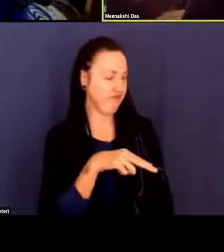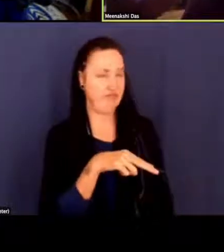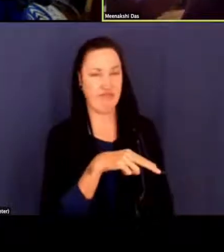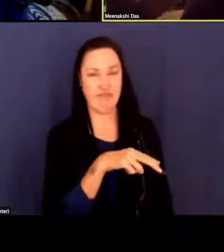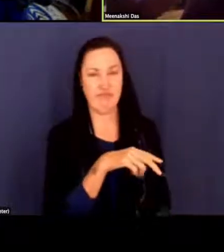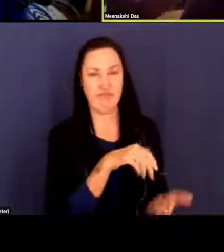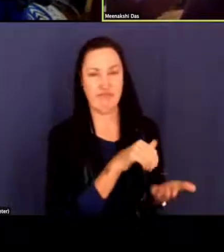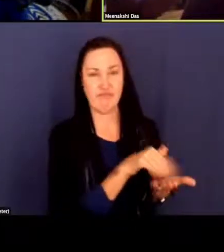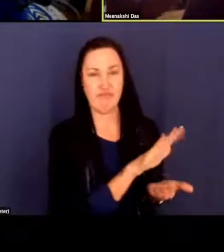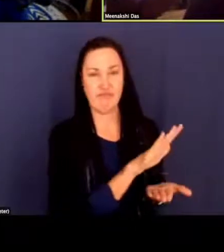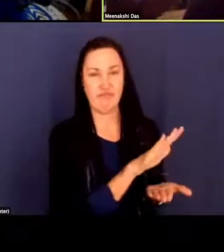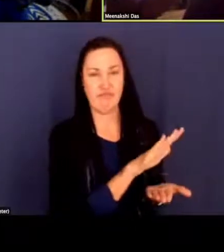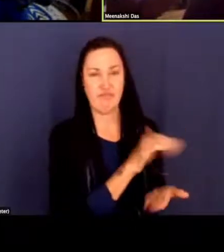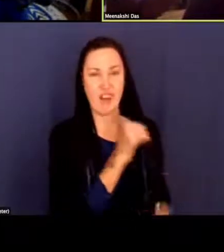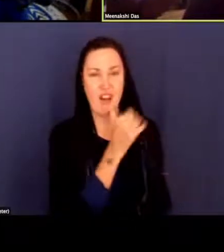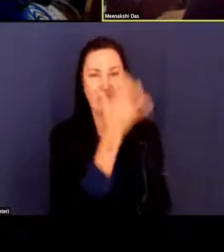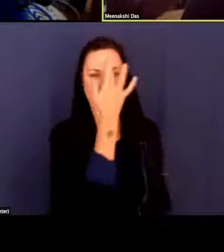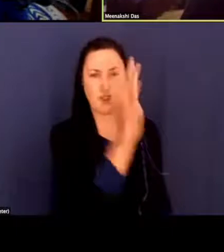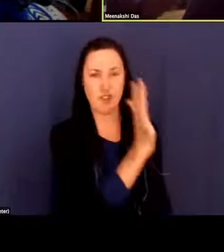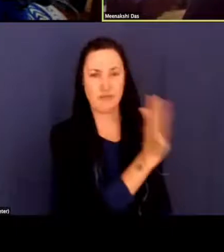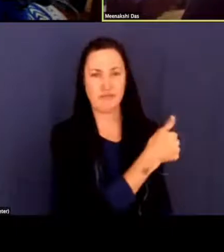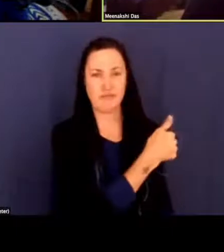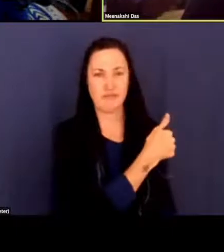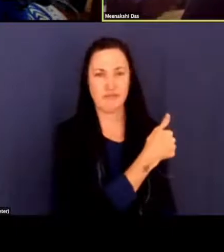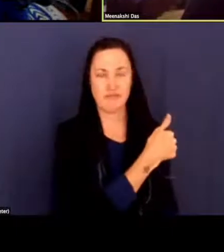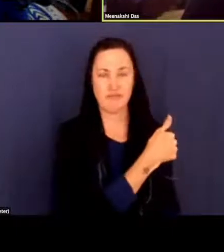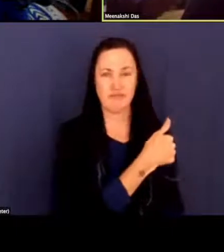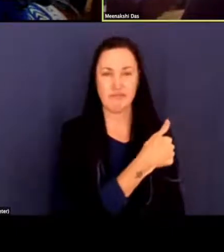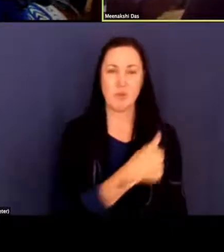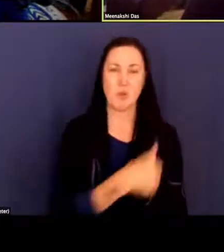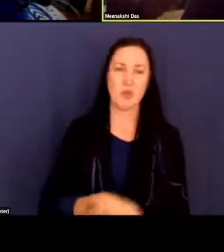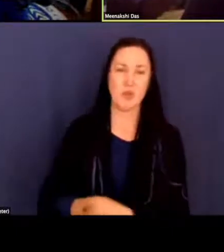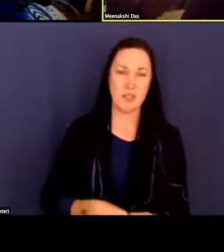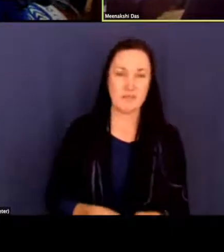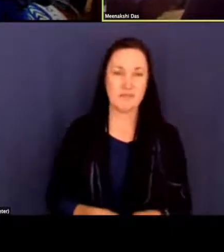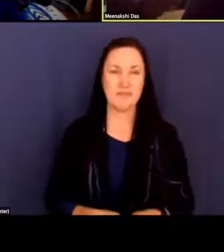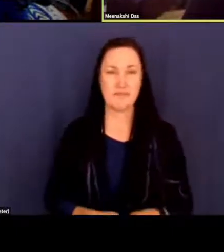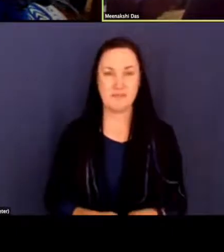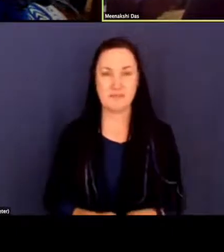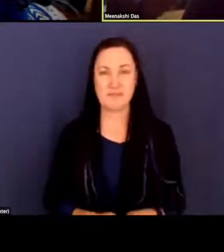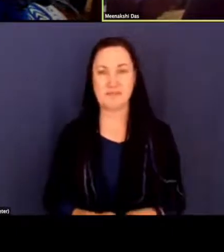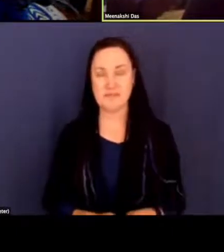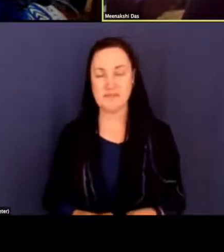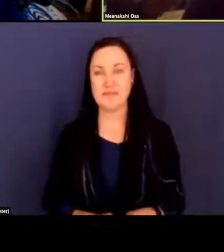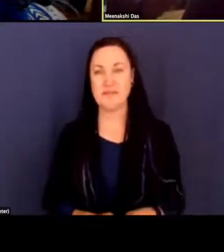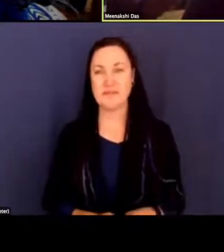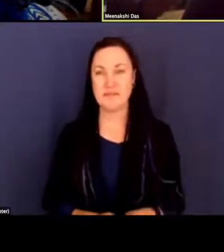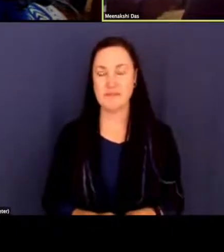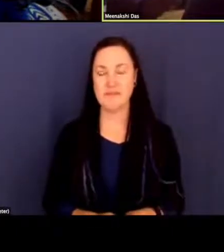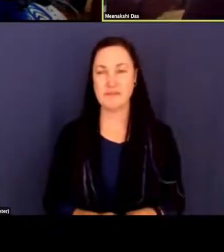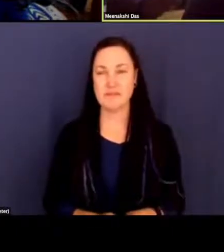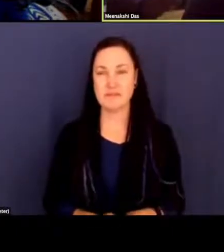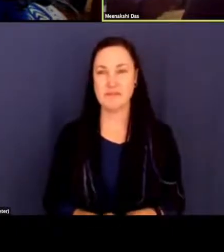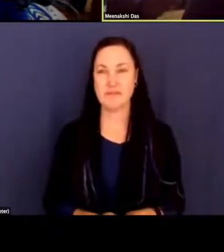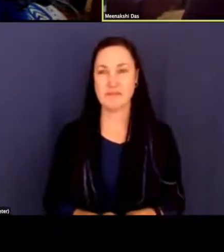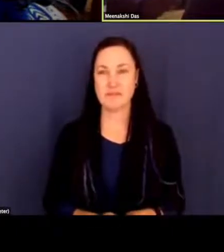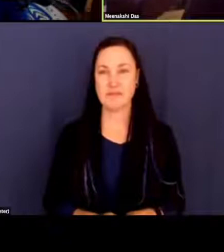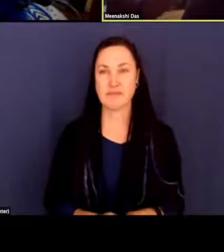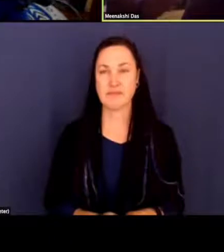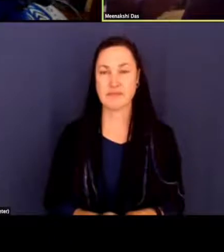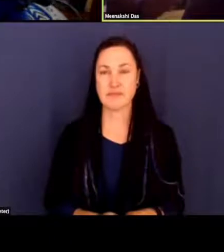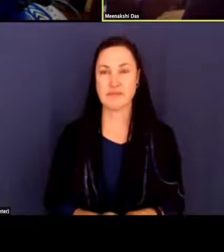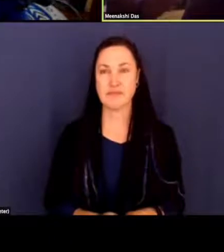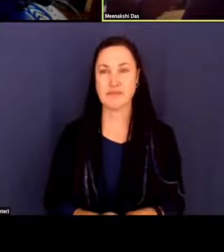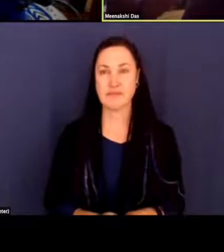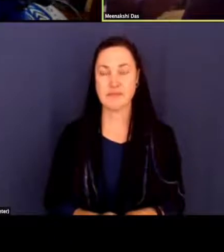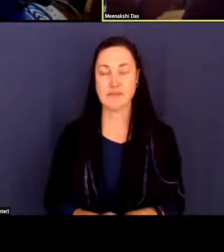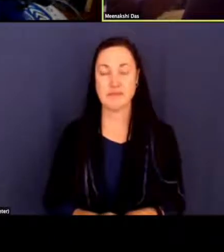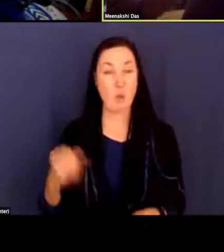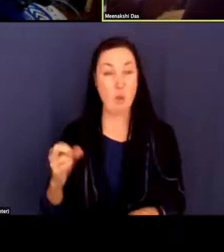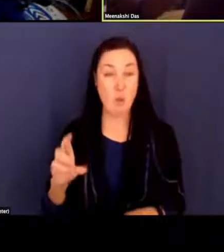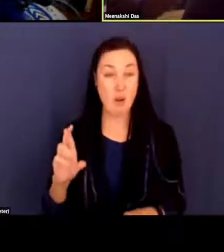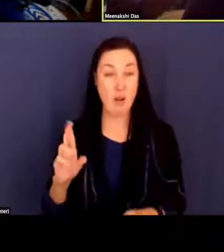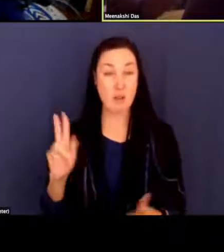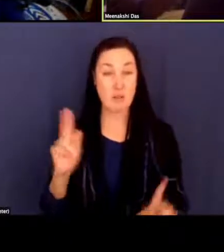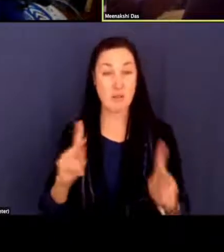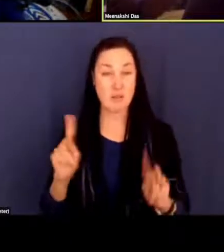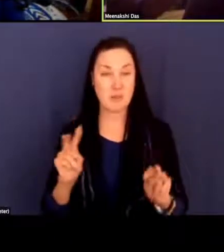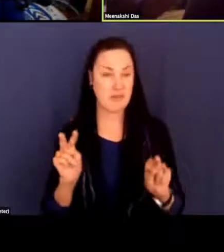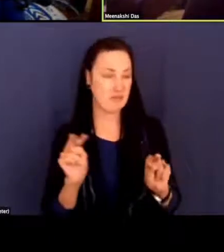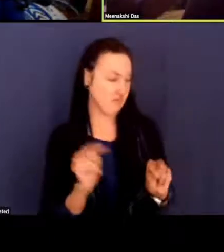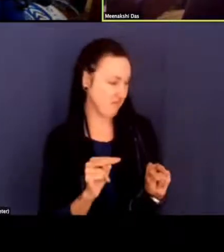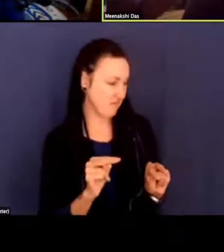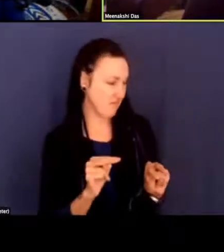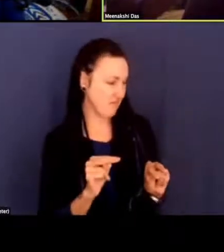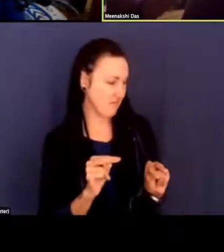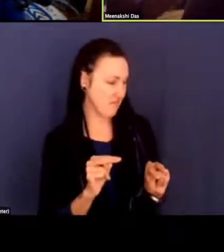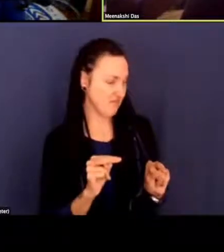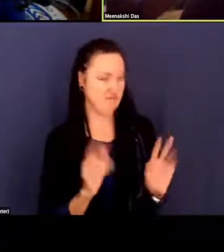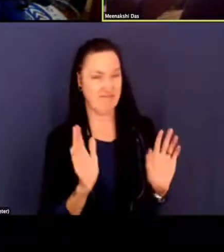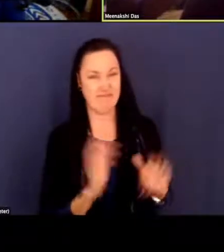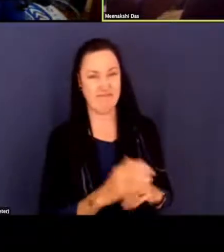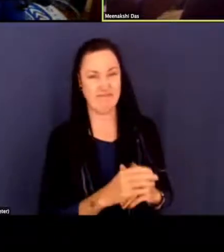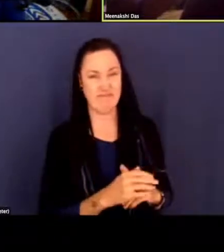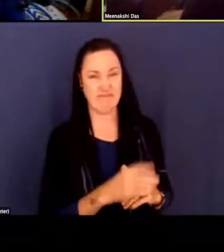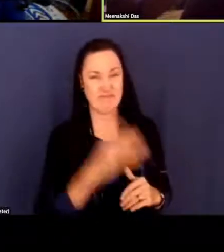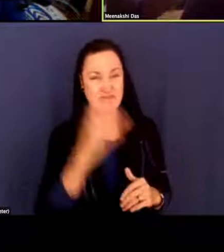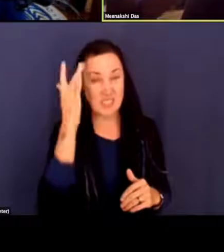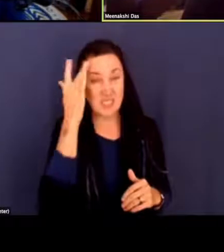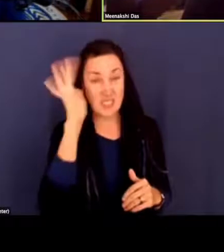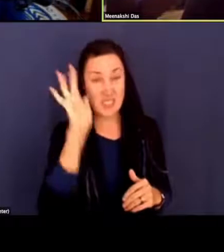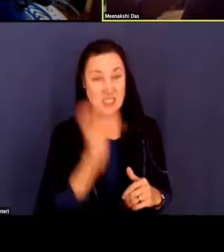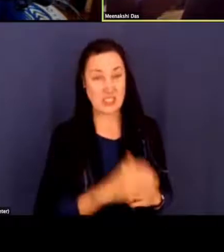I'm not smart enough or I lack intelligence. So I think it was